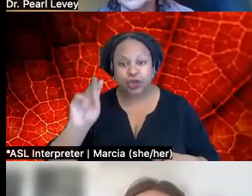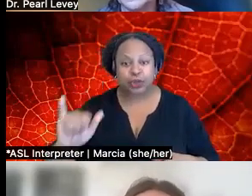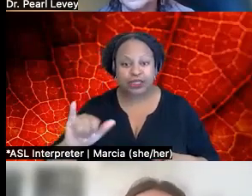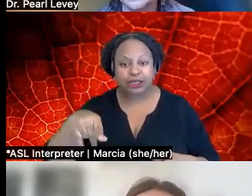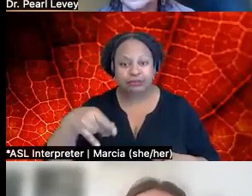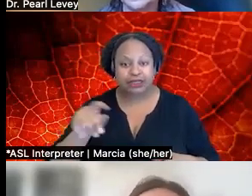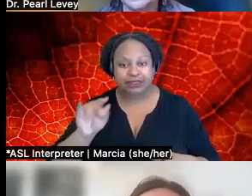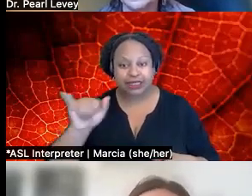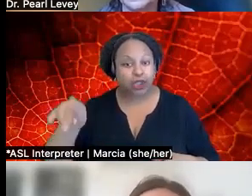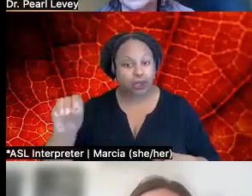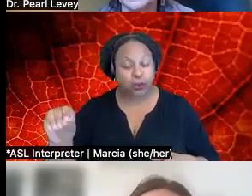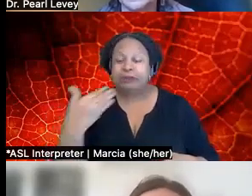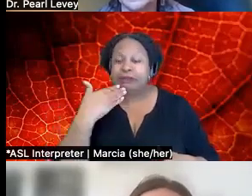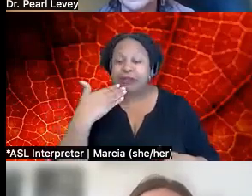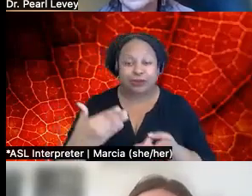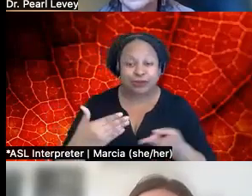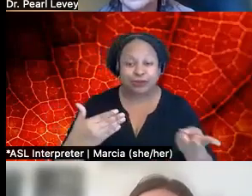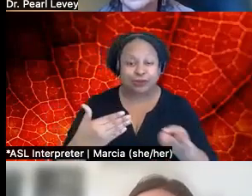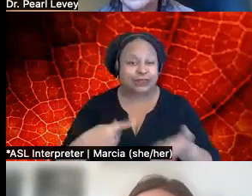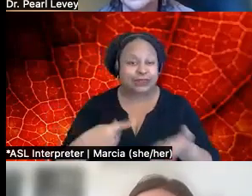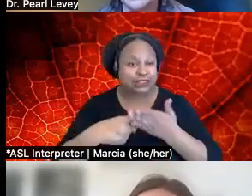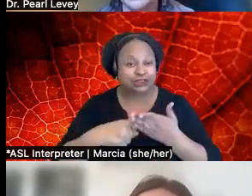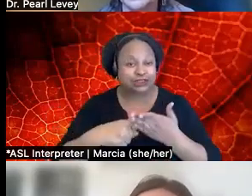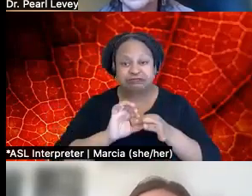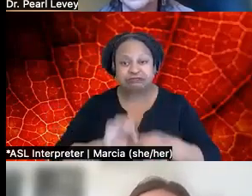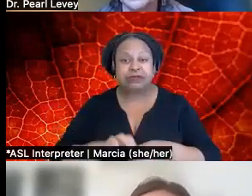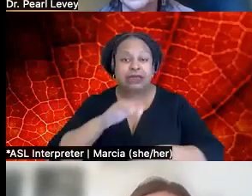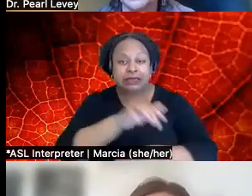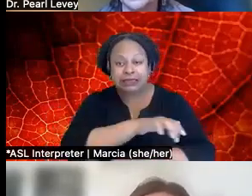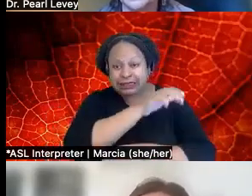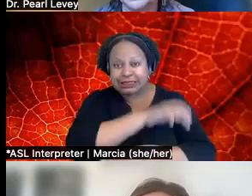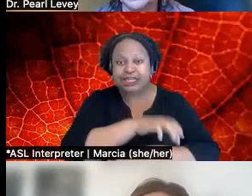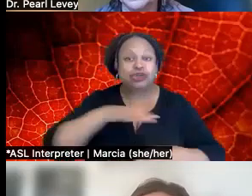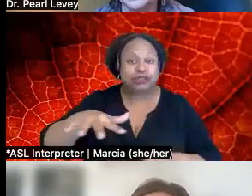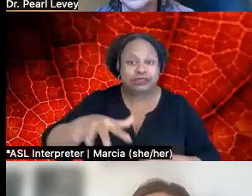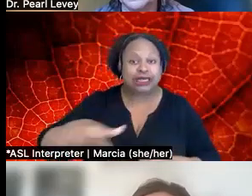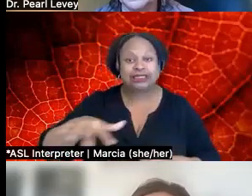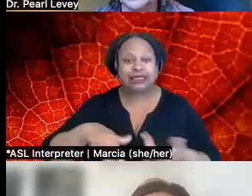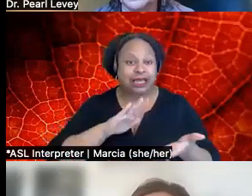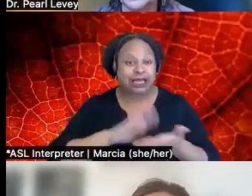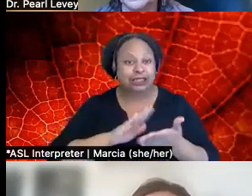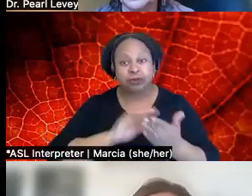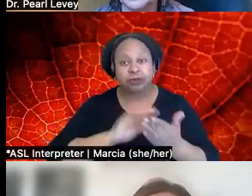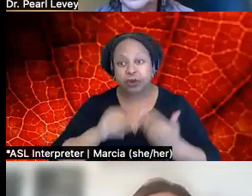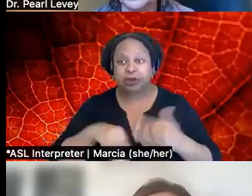this rich discussion about clinical sites, academic programs and accessibility offices.